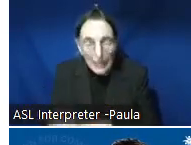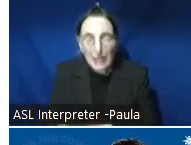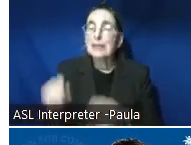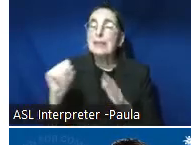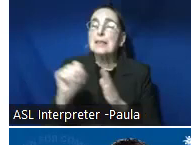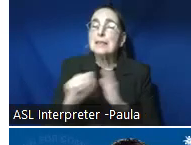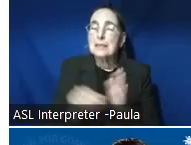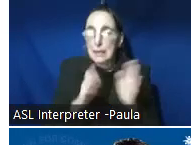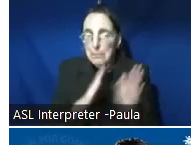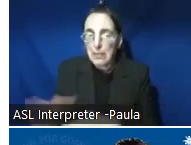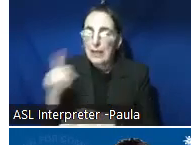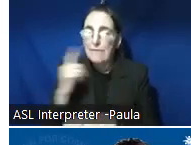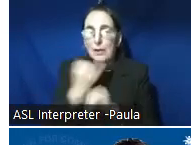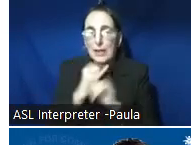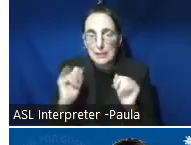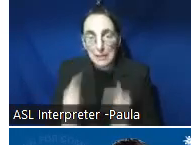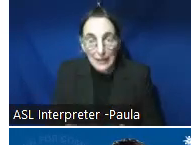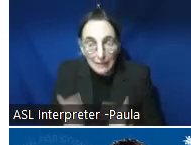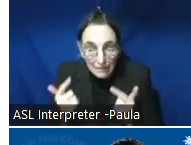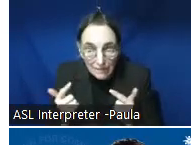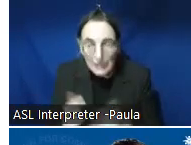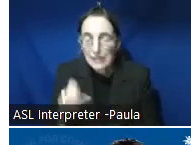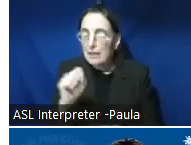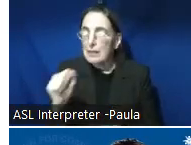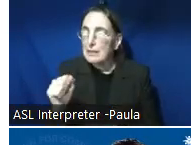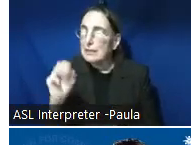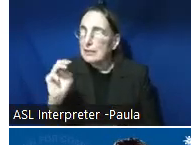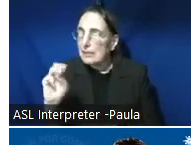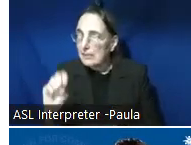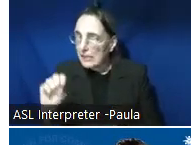SAMHSA grant related activities, your state opioid response task force,